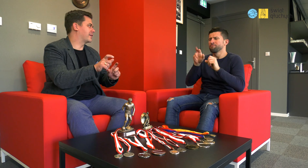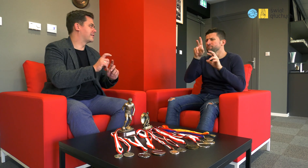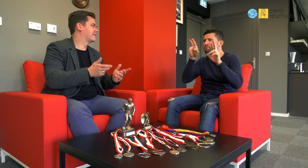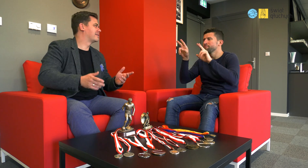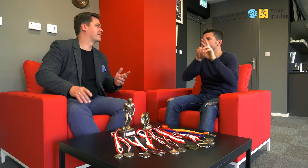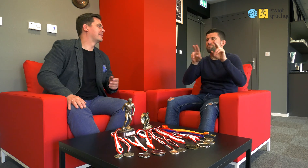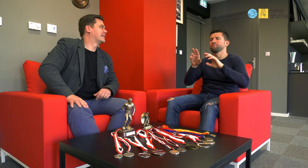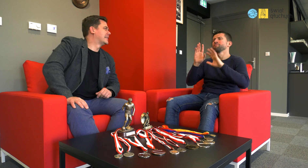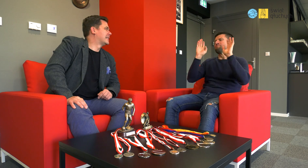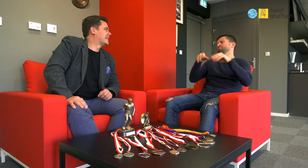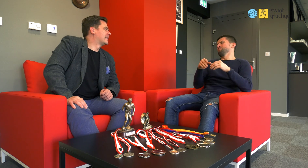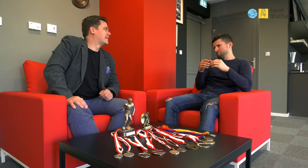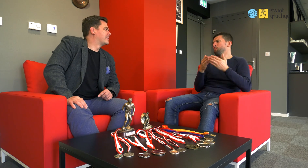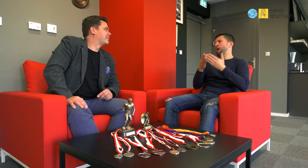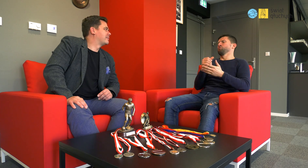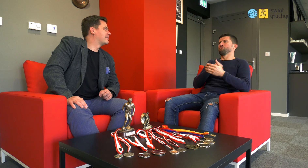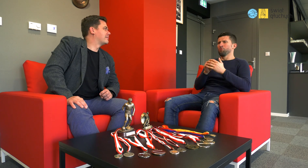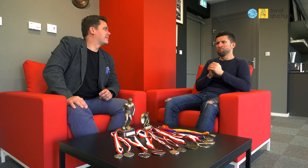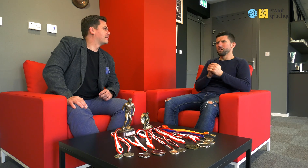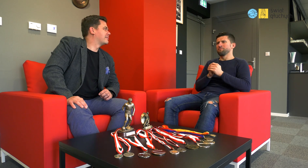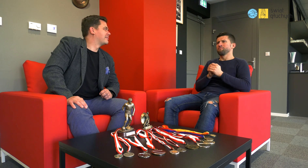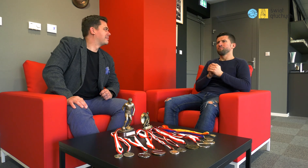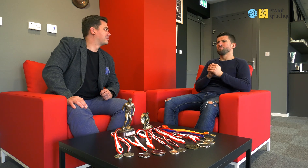I recognized what to do. I was coping.